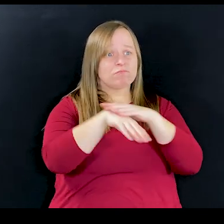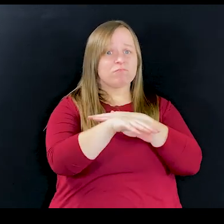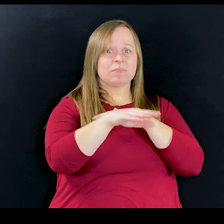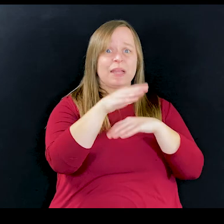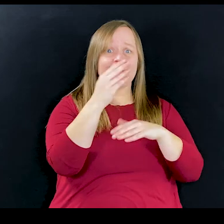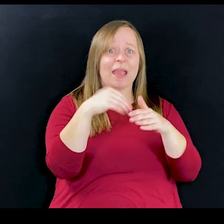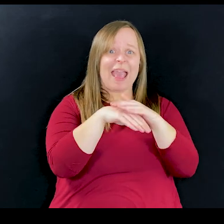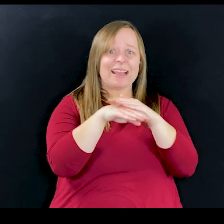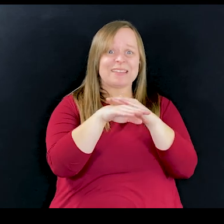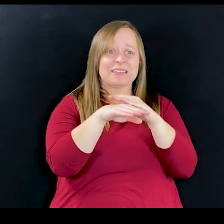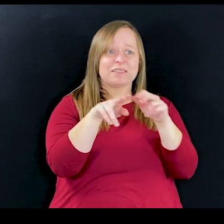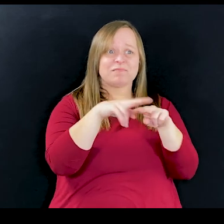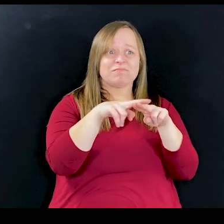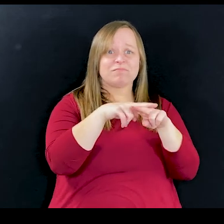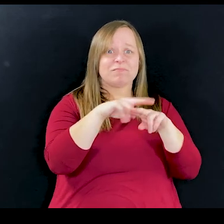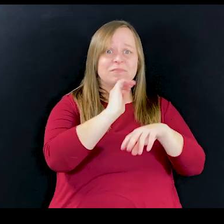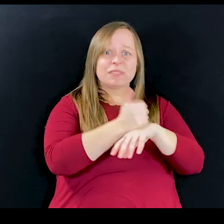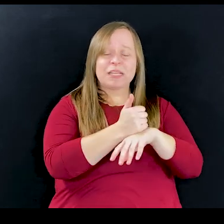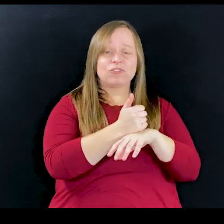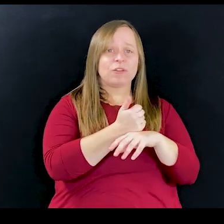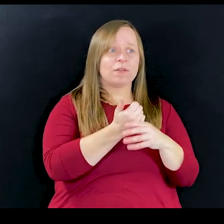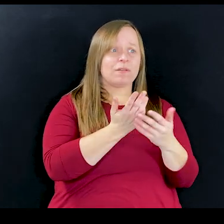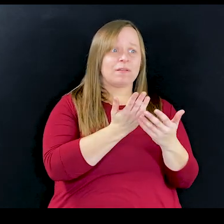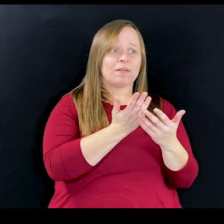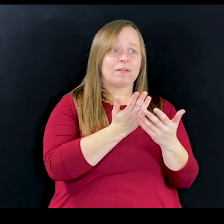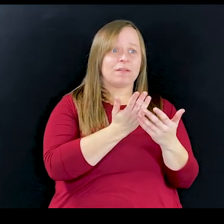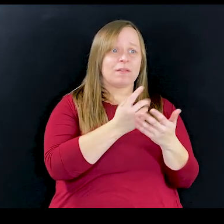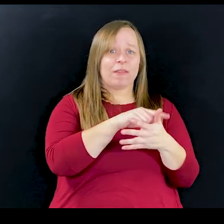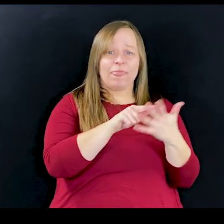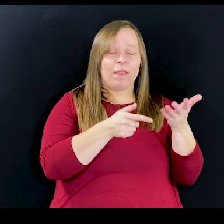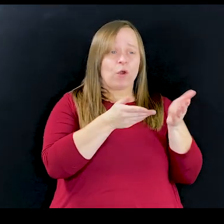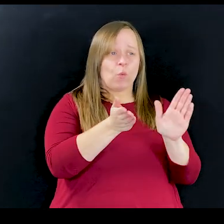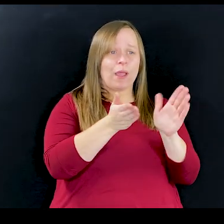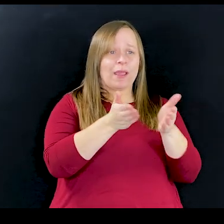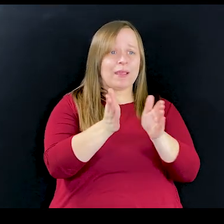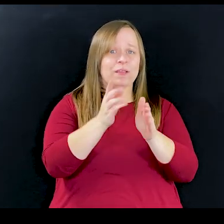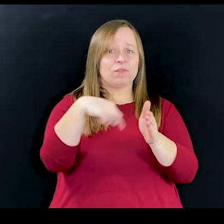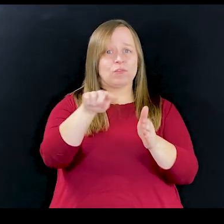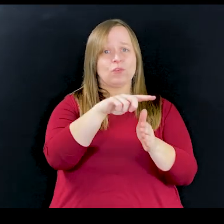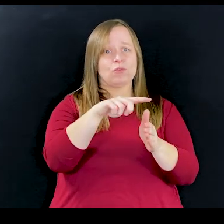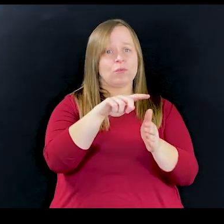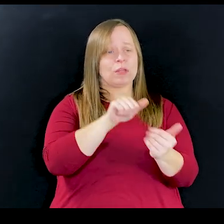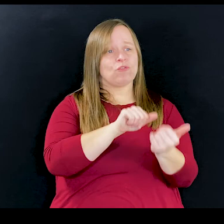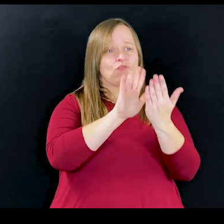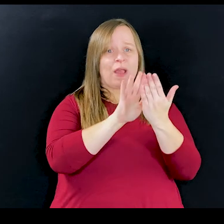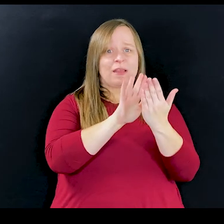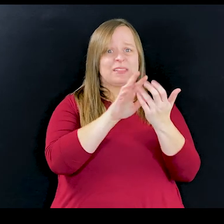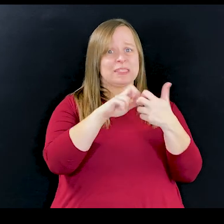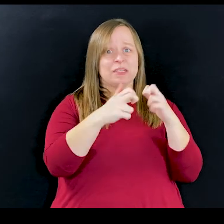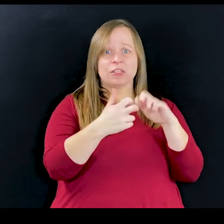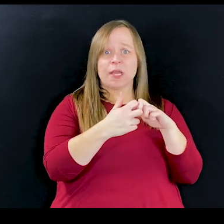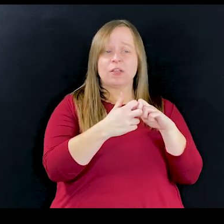from having access into an Amtrak station, there are ways that you can address this issue.